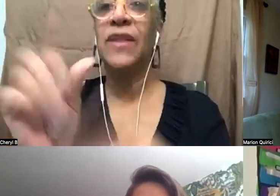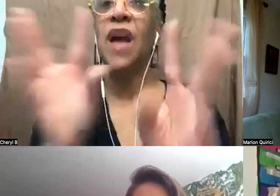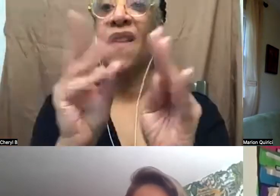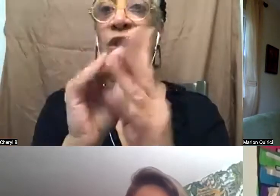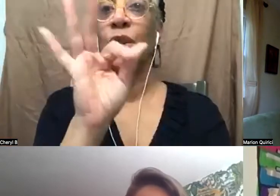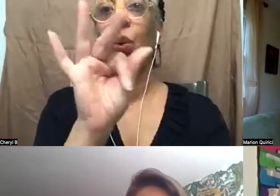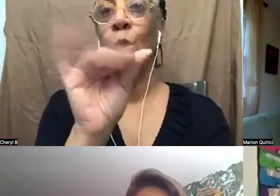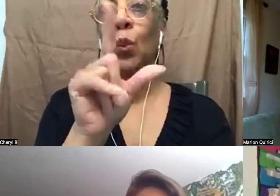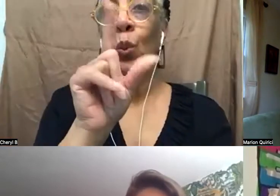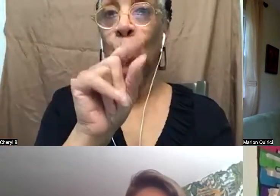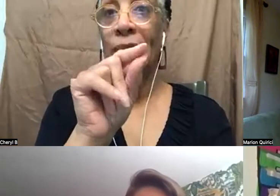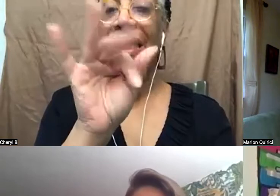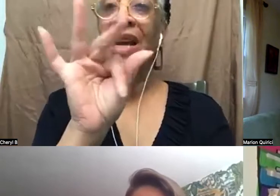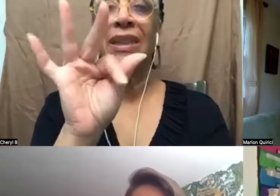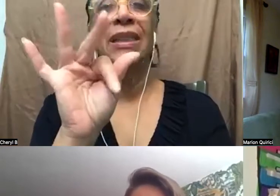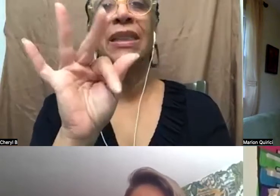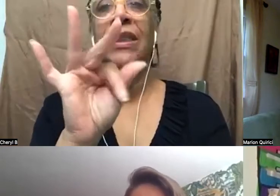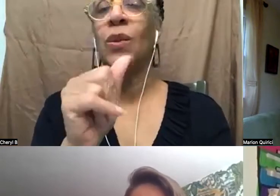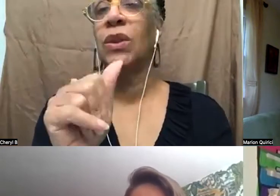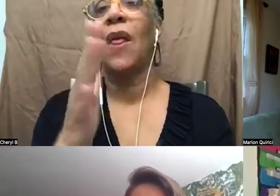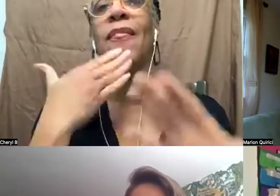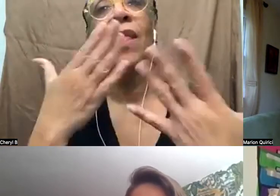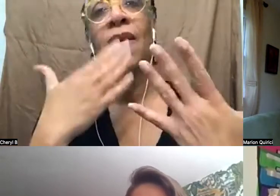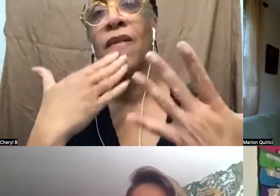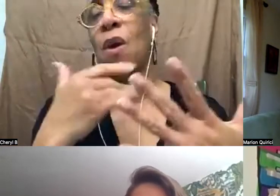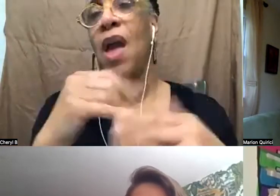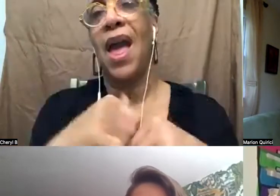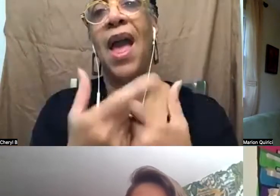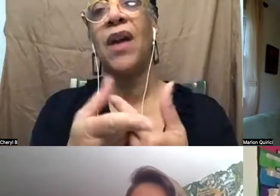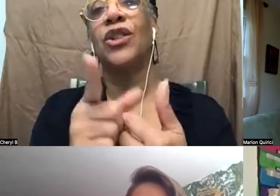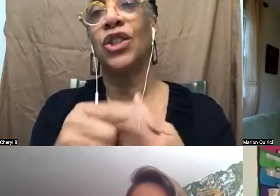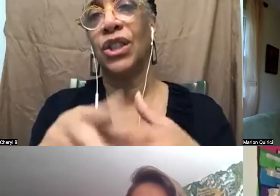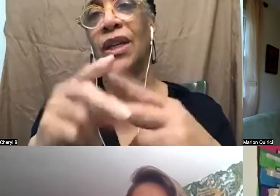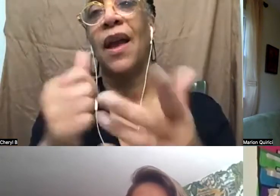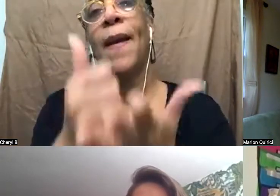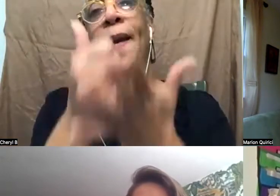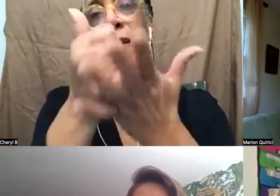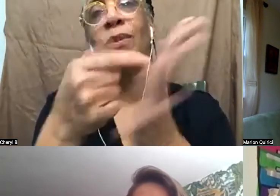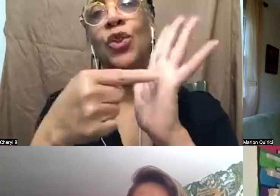I was so grateful for the way she used art to build community. Over the coming year, she will